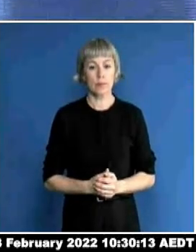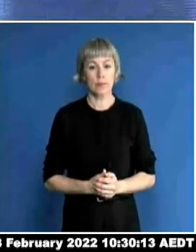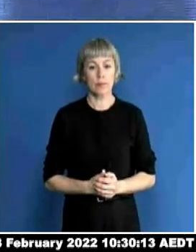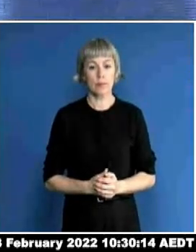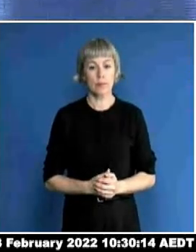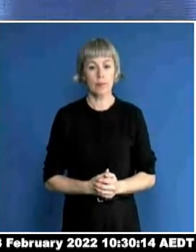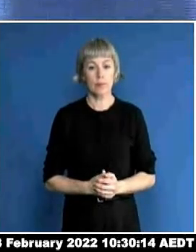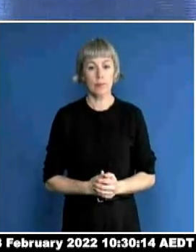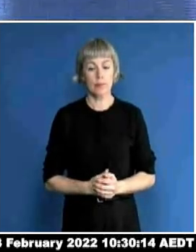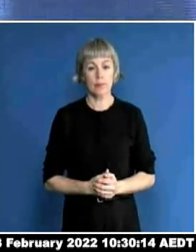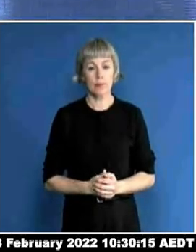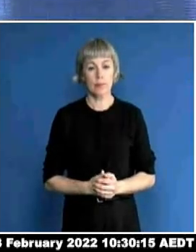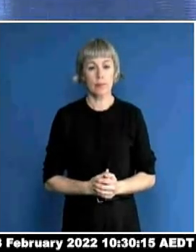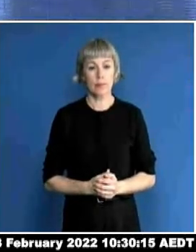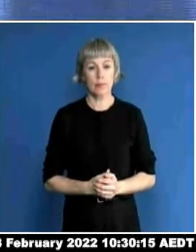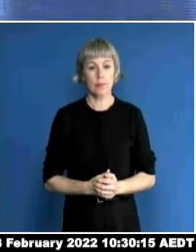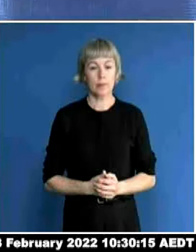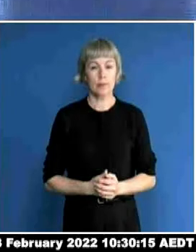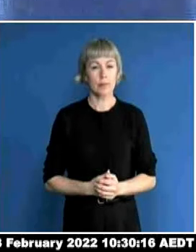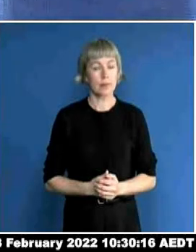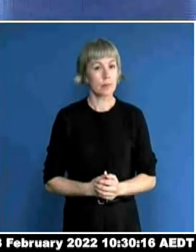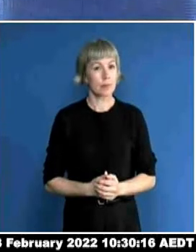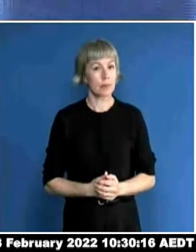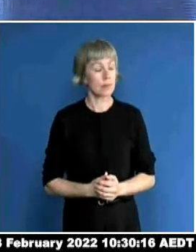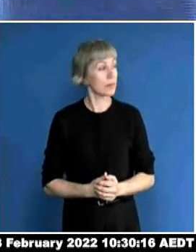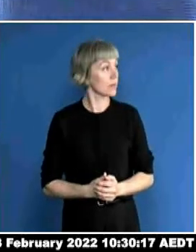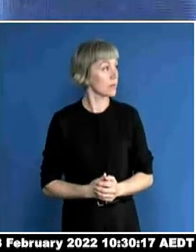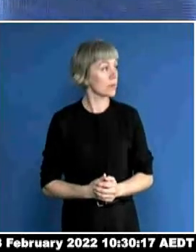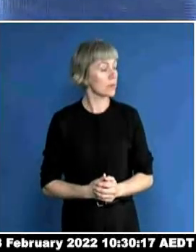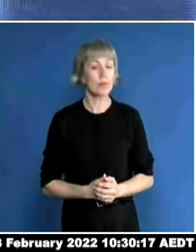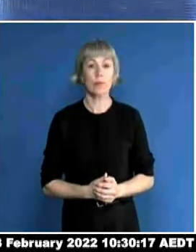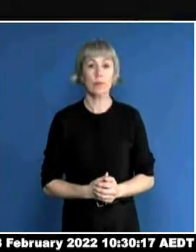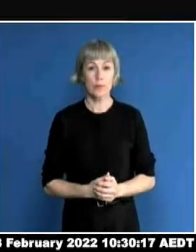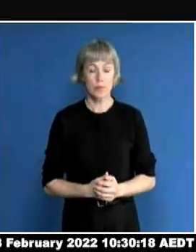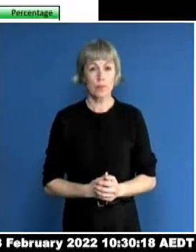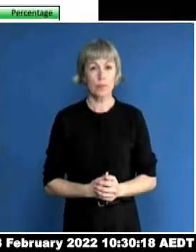This is also a document that is publicly available and you will see that it has a